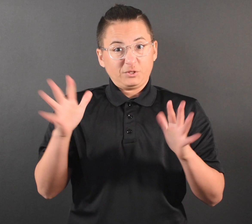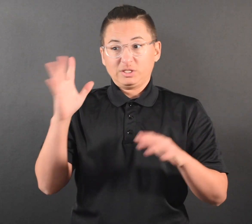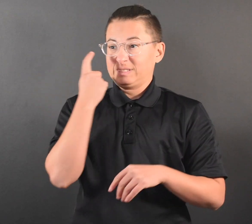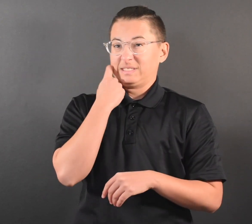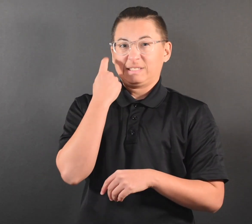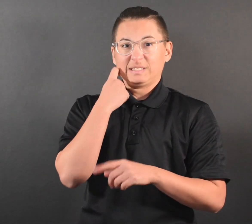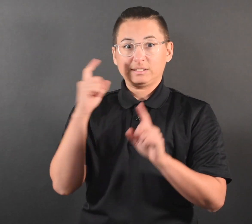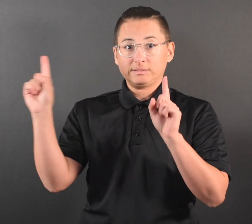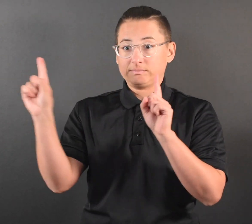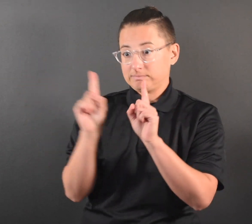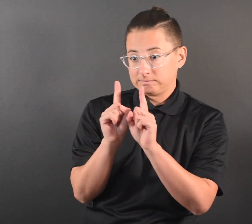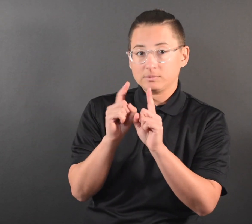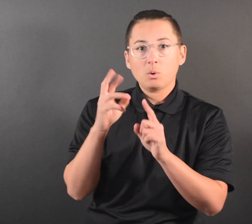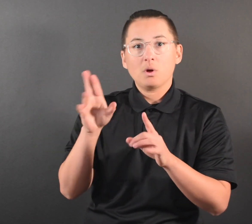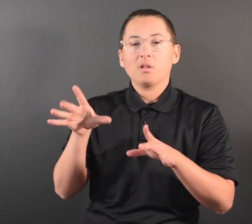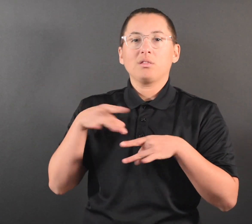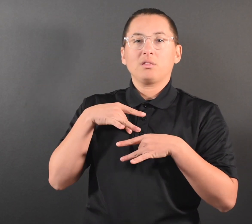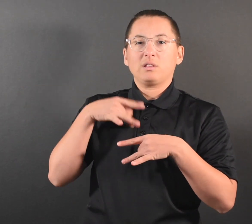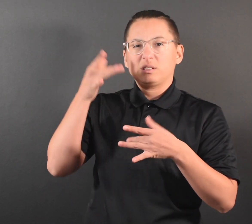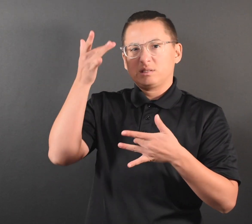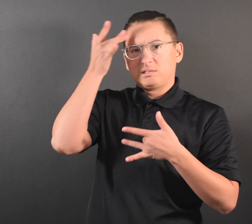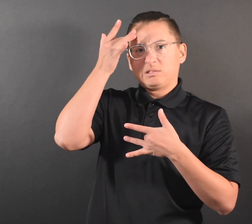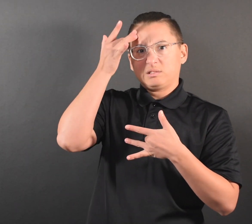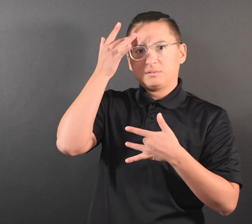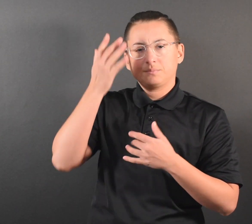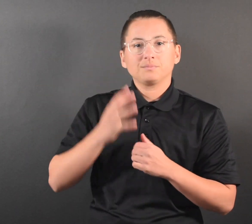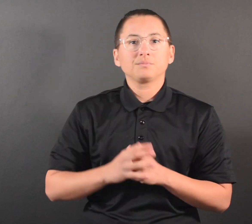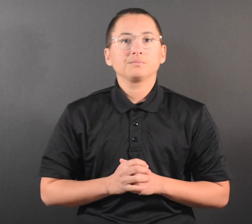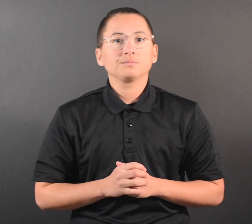If you have had recent close contact or mild illness